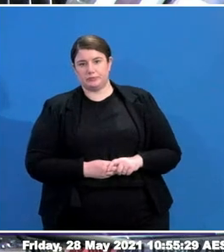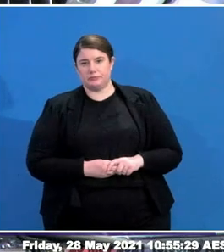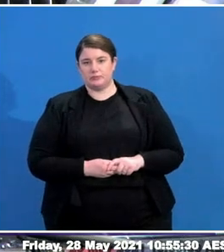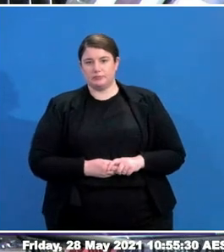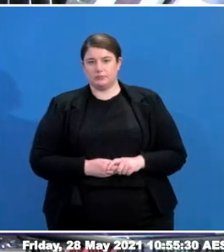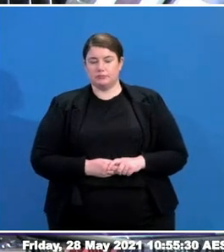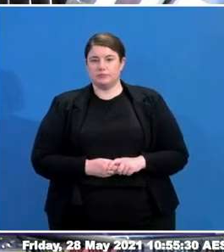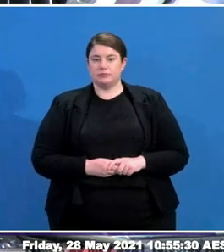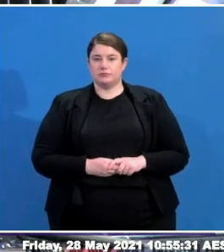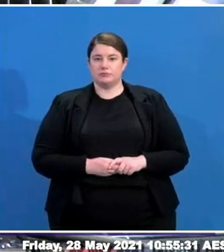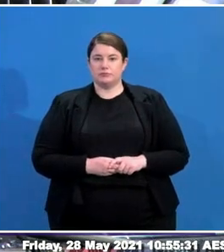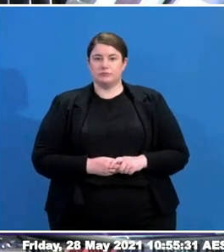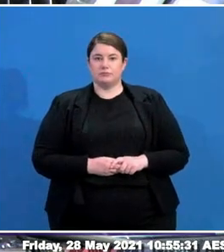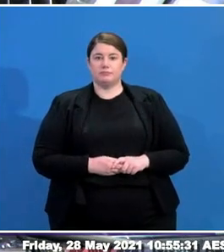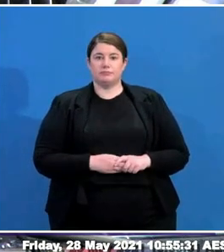In terms of the decision on the first page,